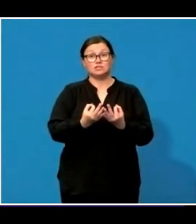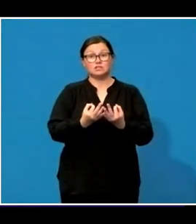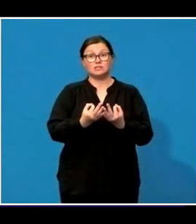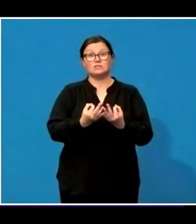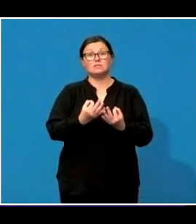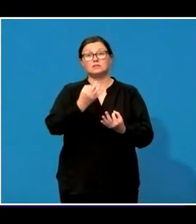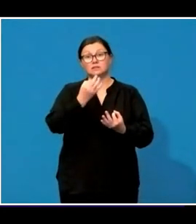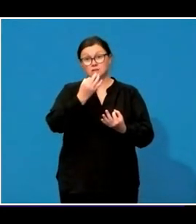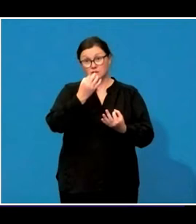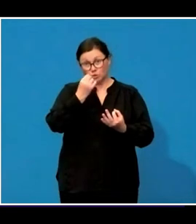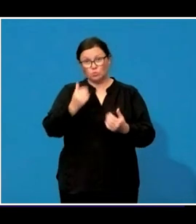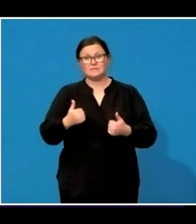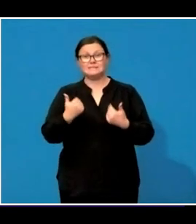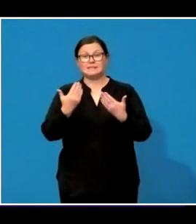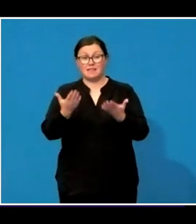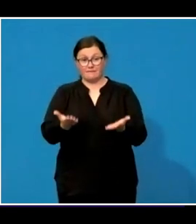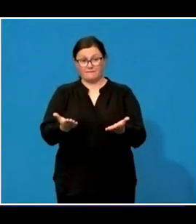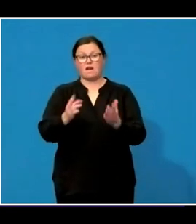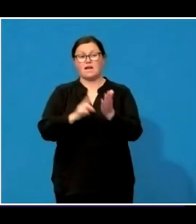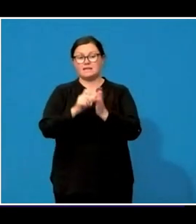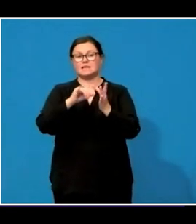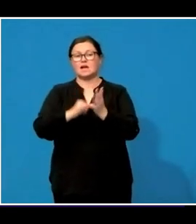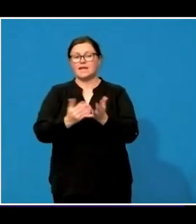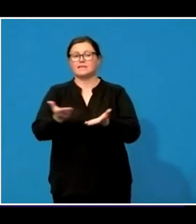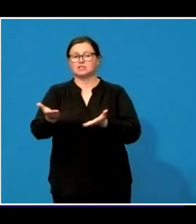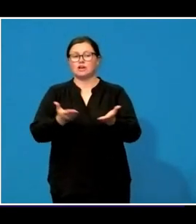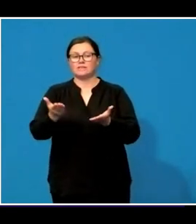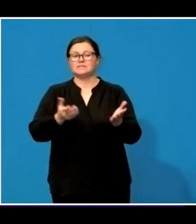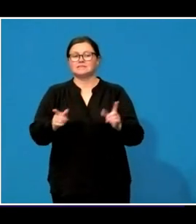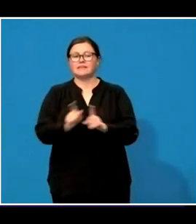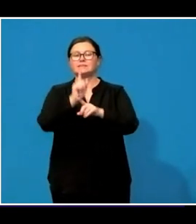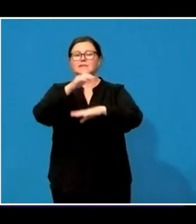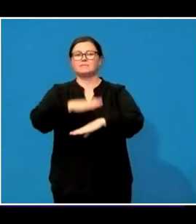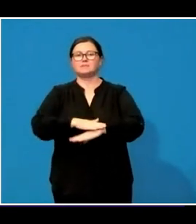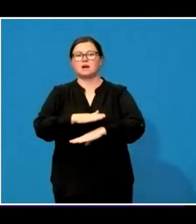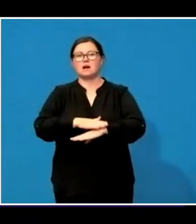at the same time. MR GRIFFIN: Looking back on that time, is there anything the